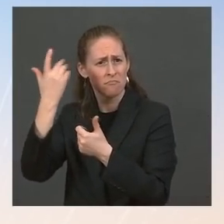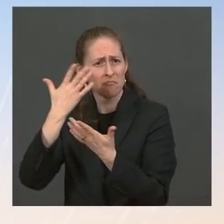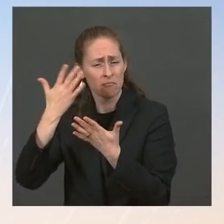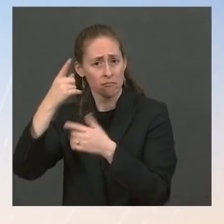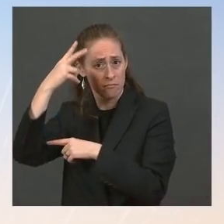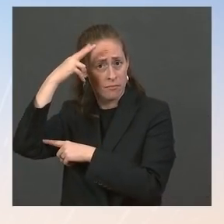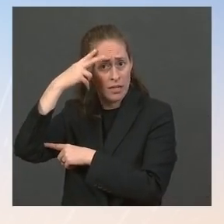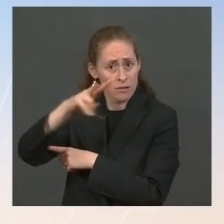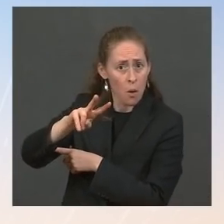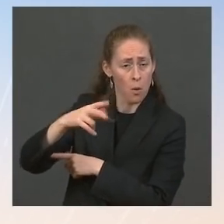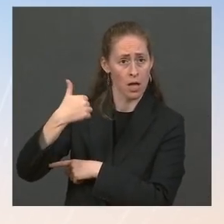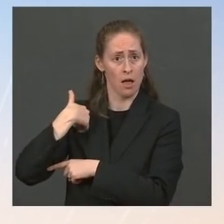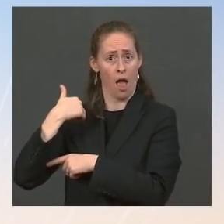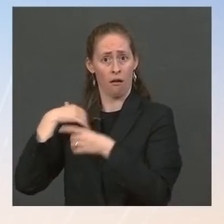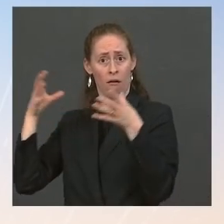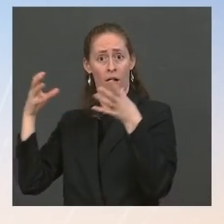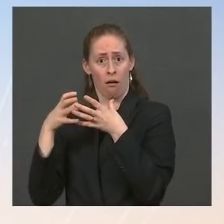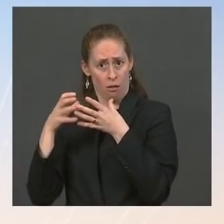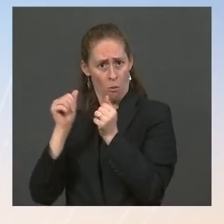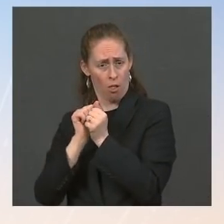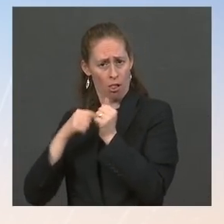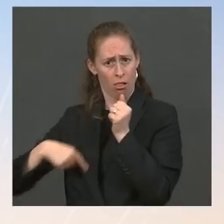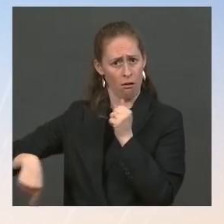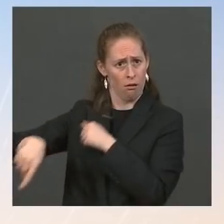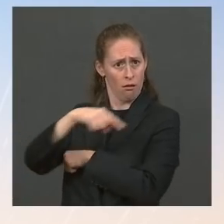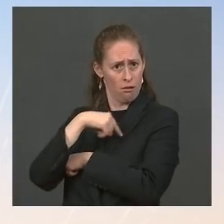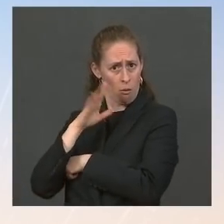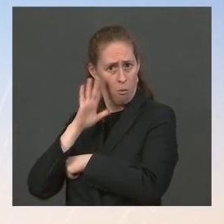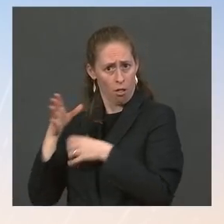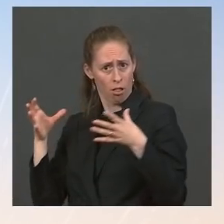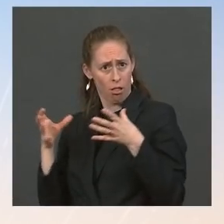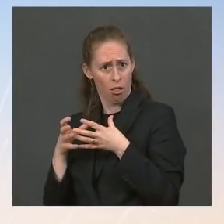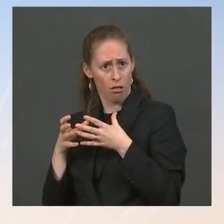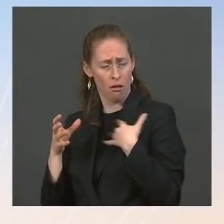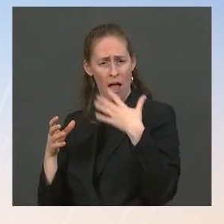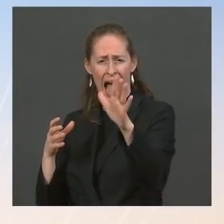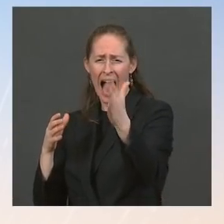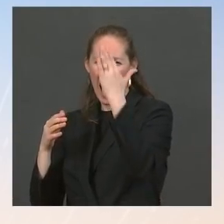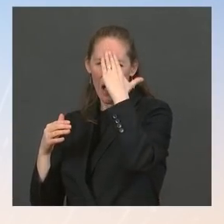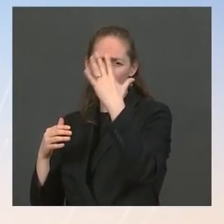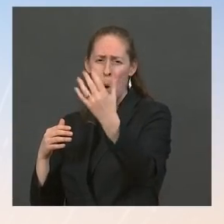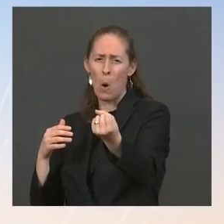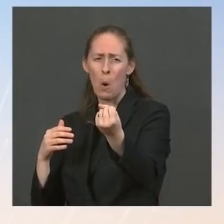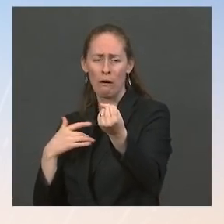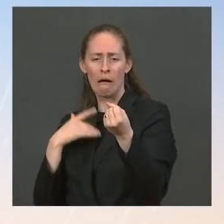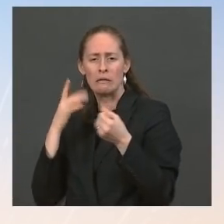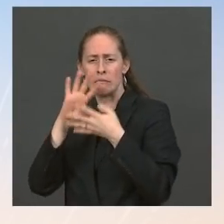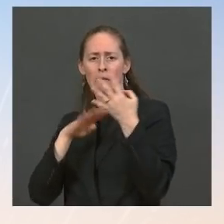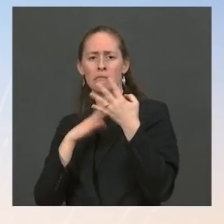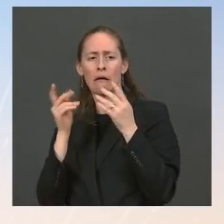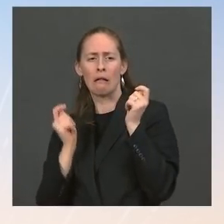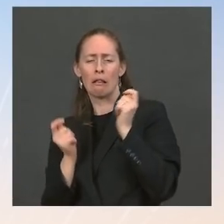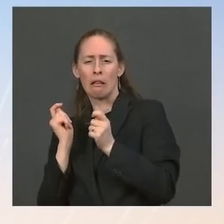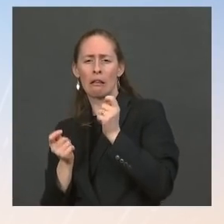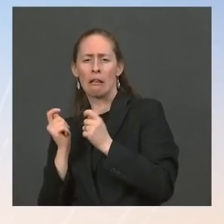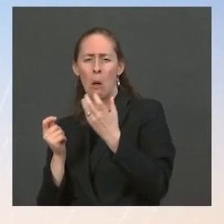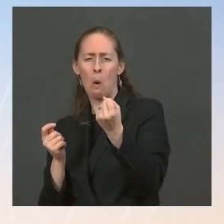Ms. Psaki: I have not. I know I said that last week. I have not. The schedule is constantly changing, so let me just take another fresh look at it and we will confirm any details for you after the briefing.